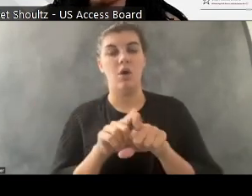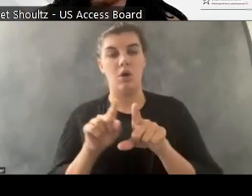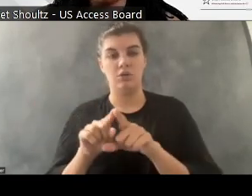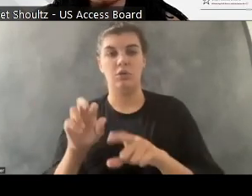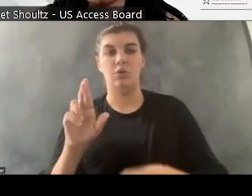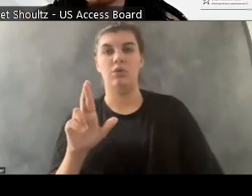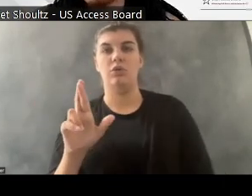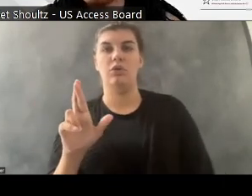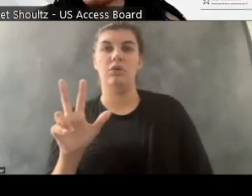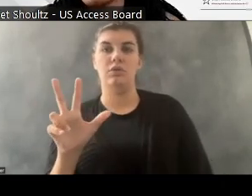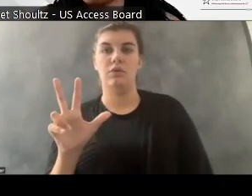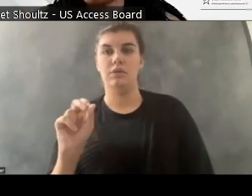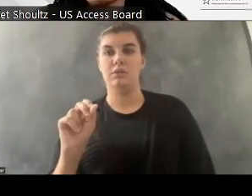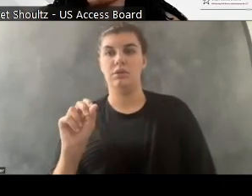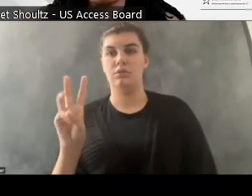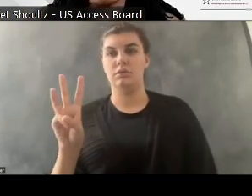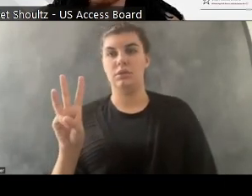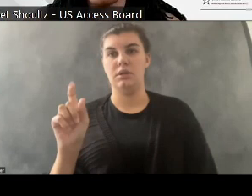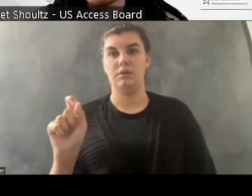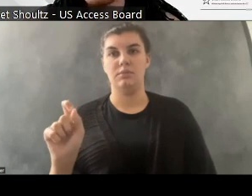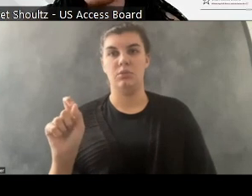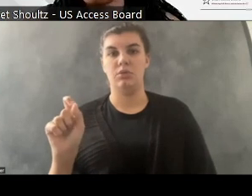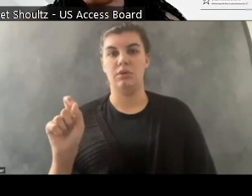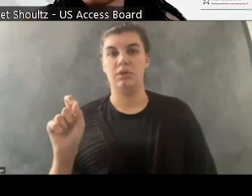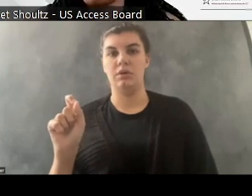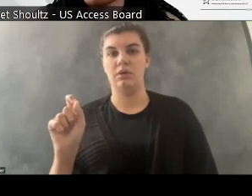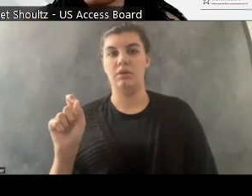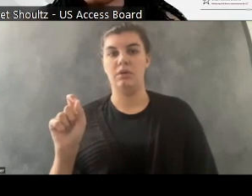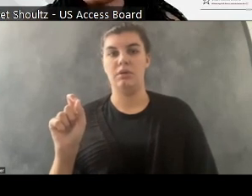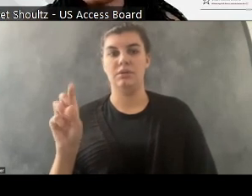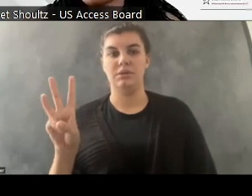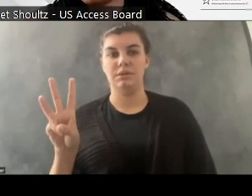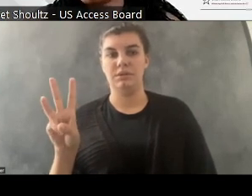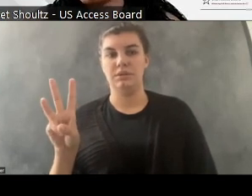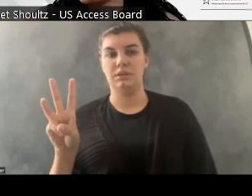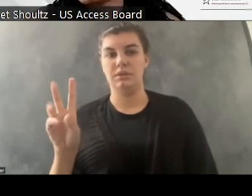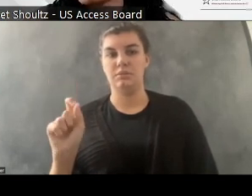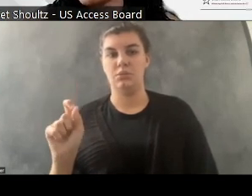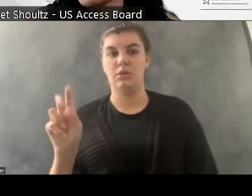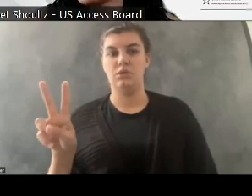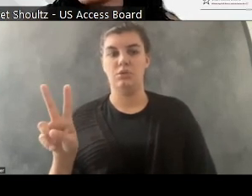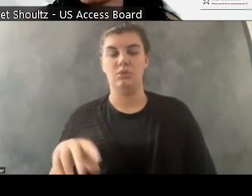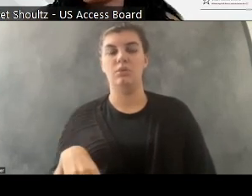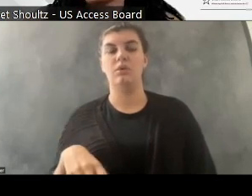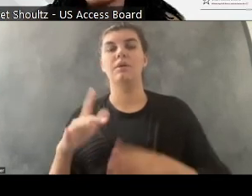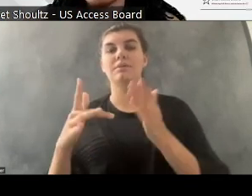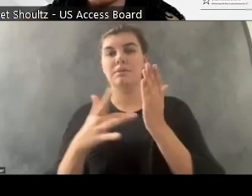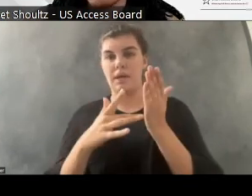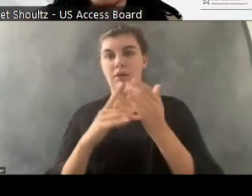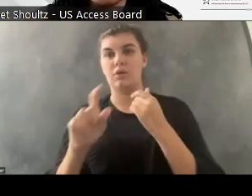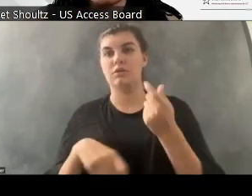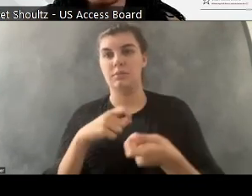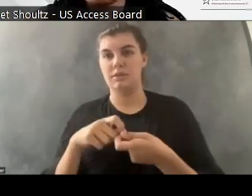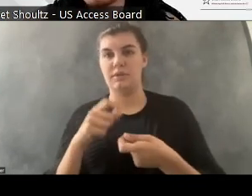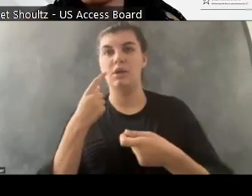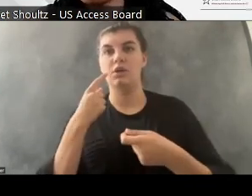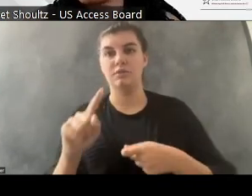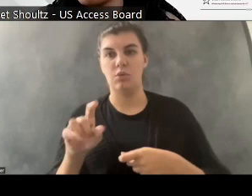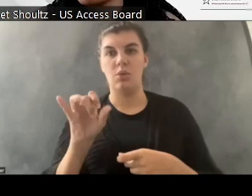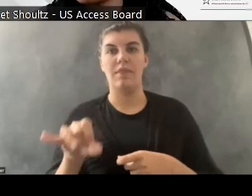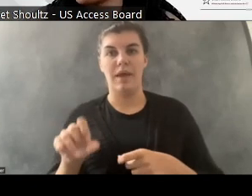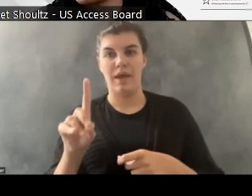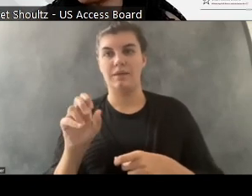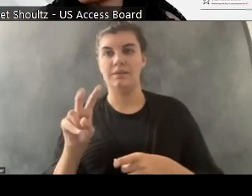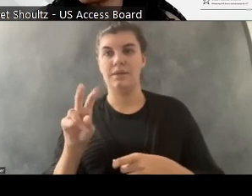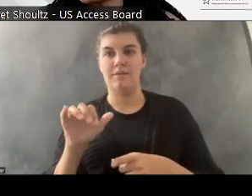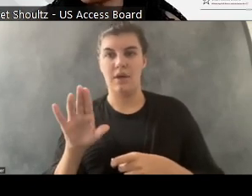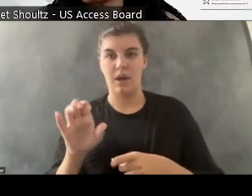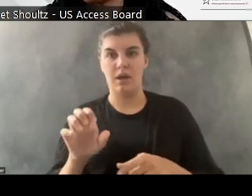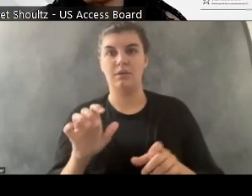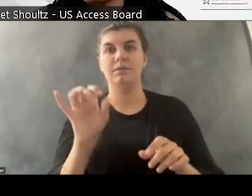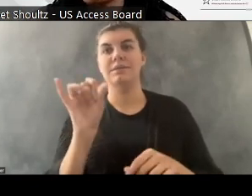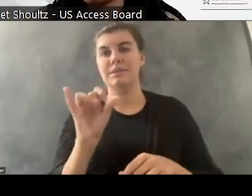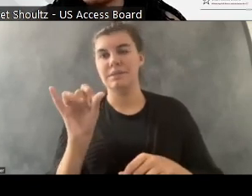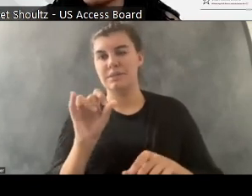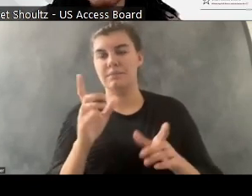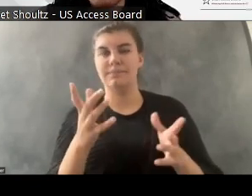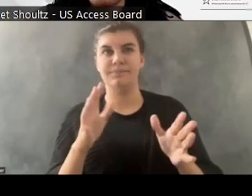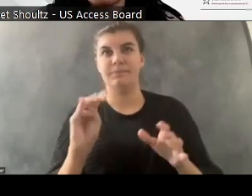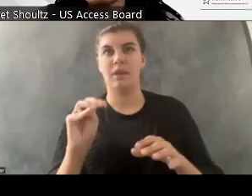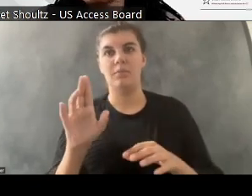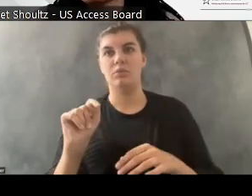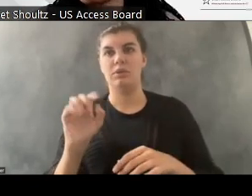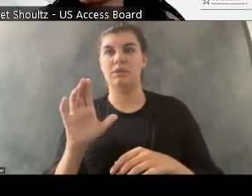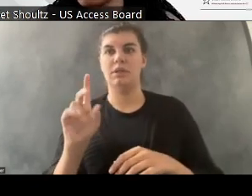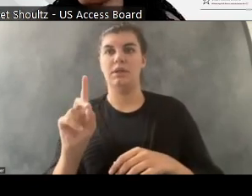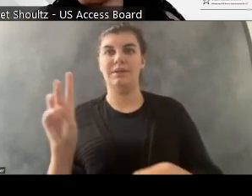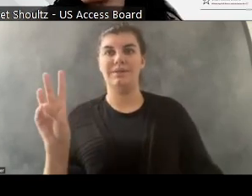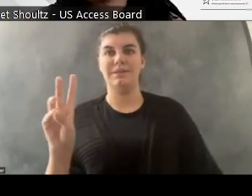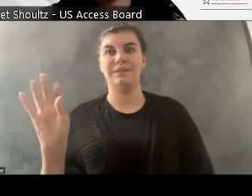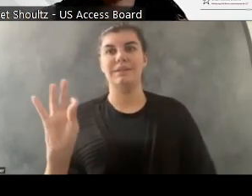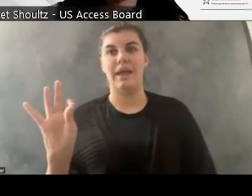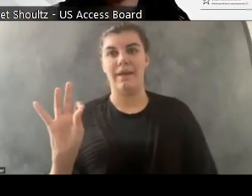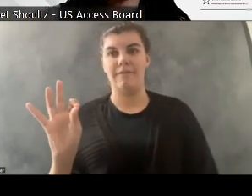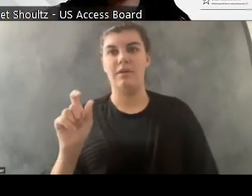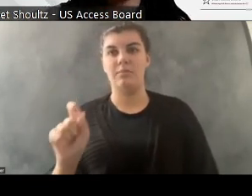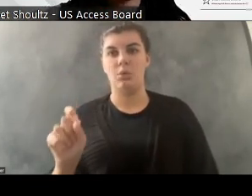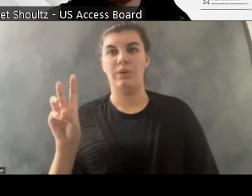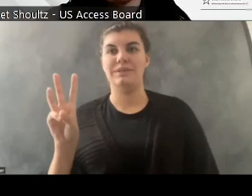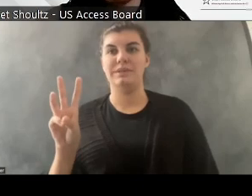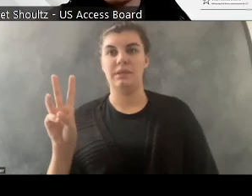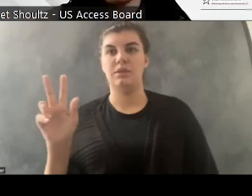as R303.6.2 are the technical specifications for that channelizing device similar to MUTCD 6F.63